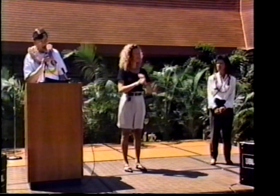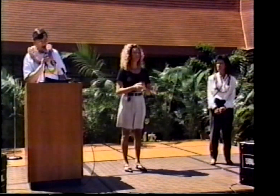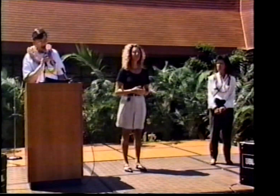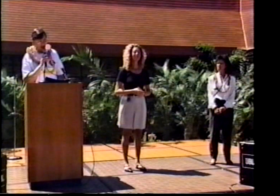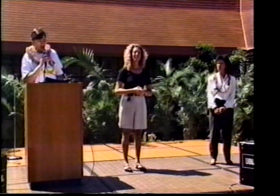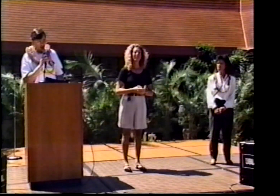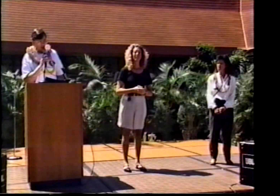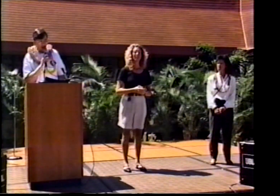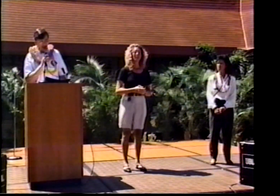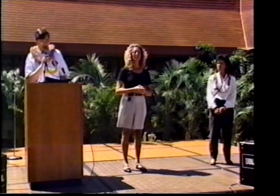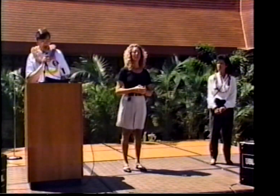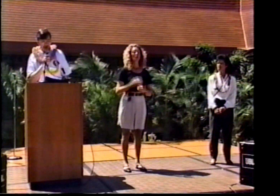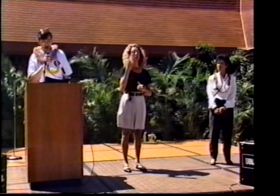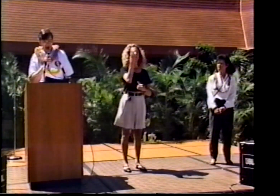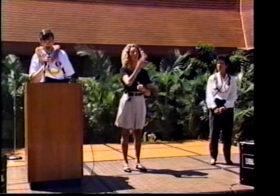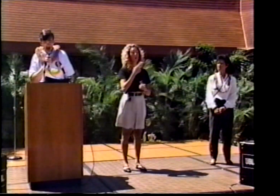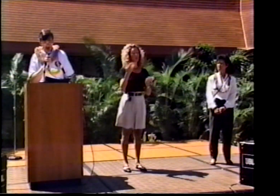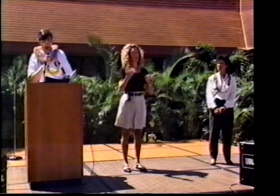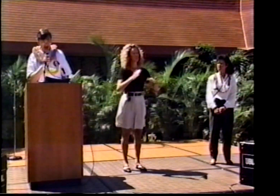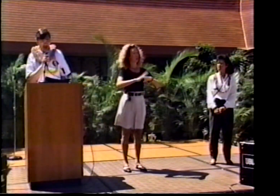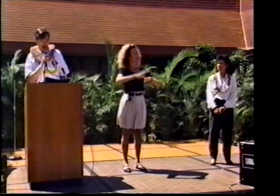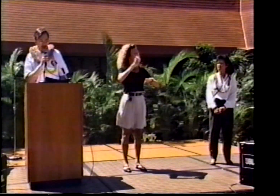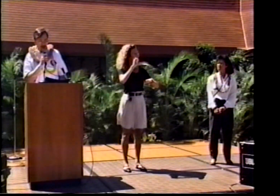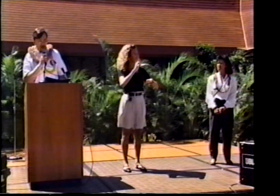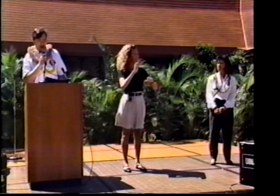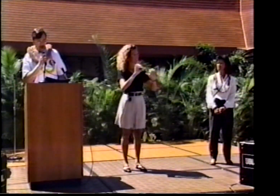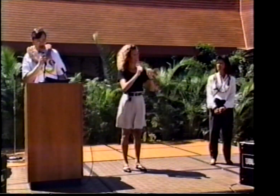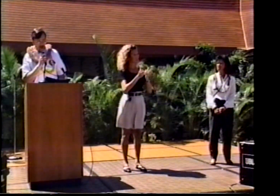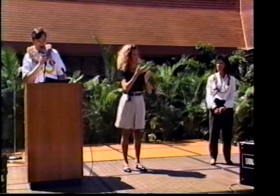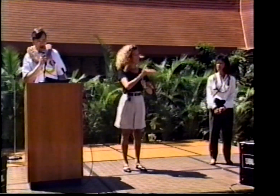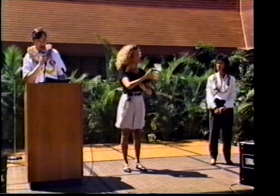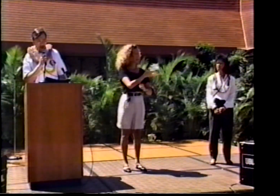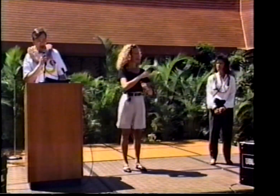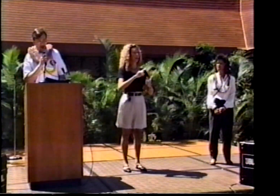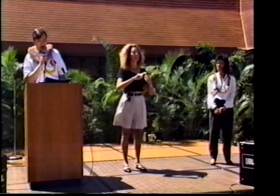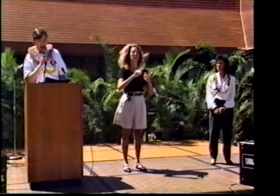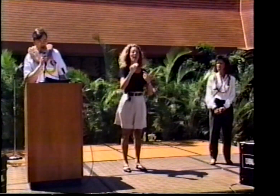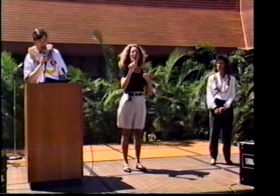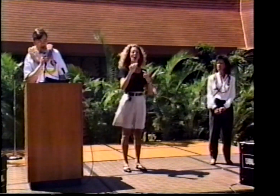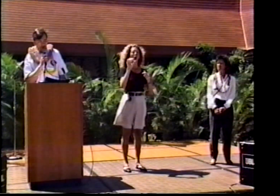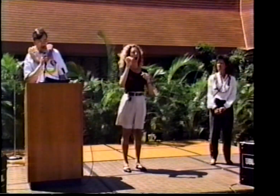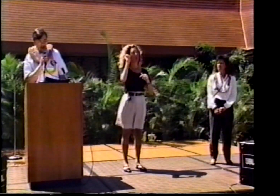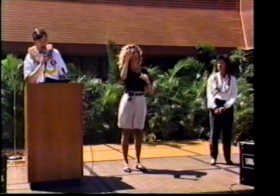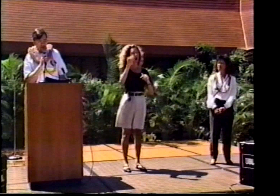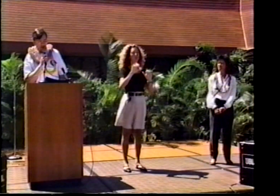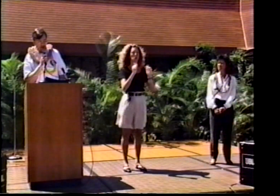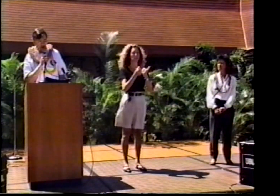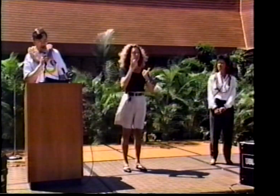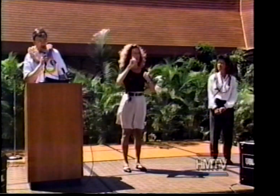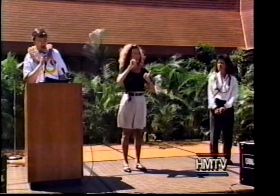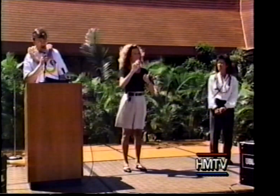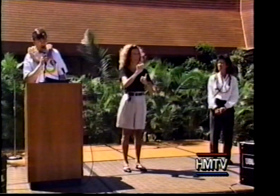And whereas the Hawaii Services on Deafness and the Aloha State Association of the Deaf